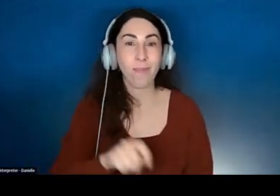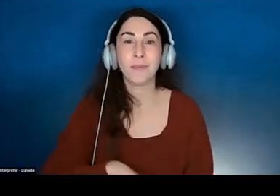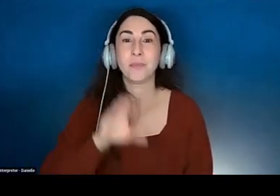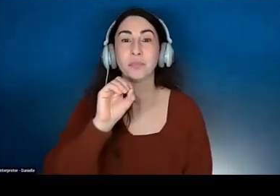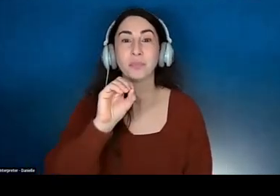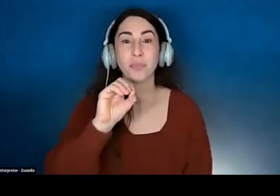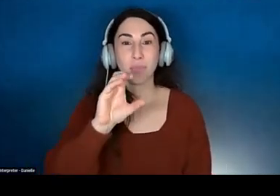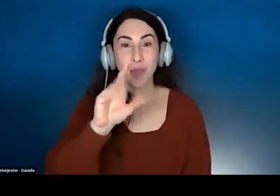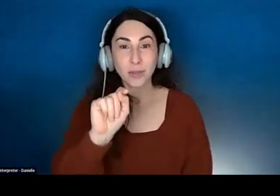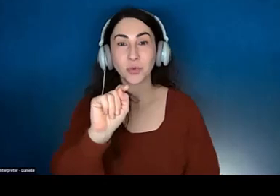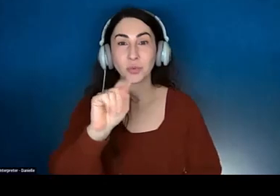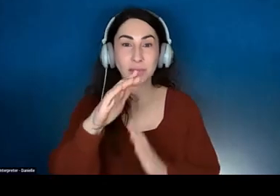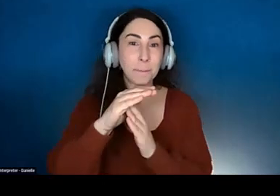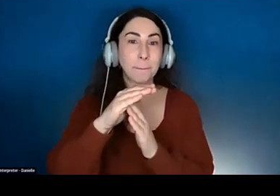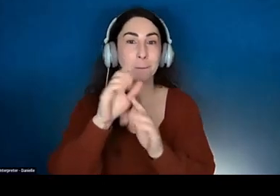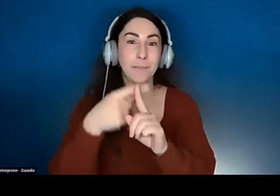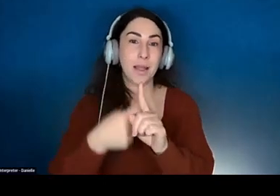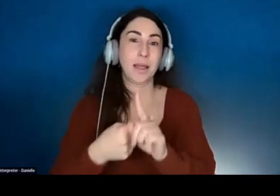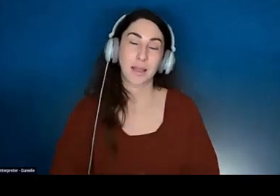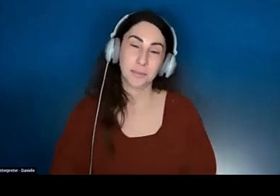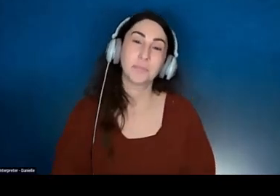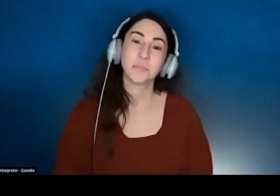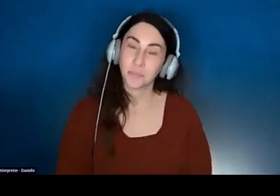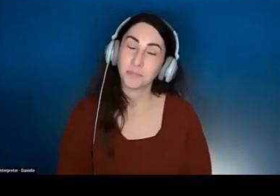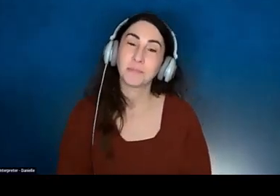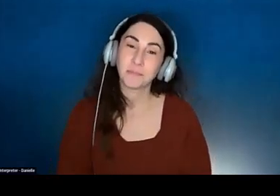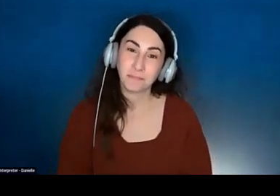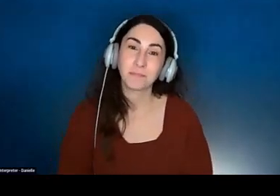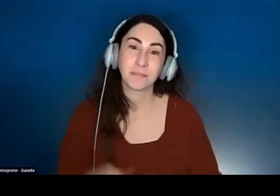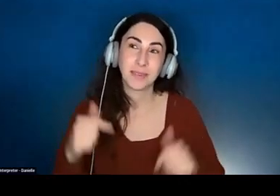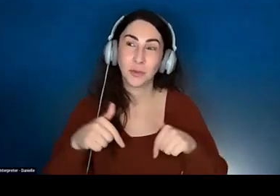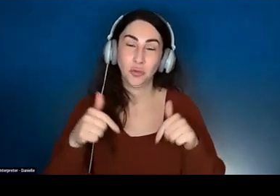was an exceptional month here in Washington State.